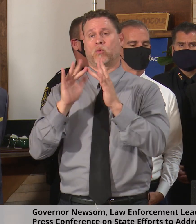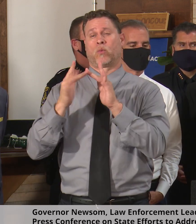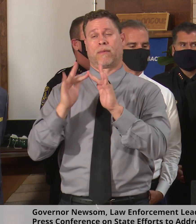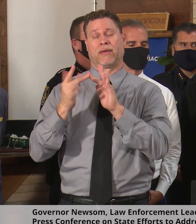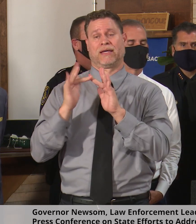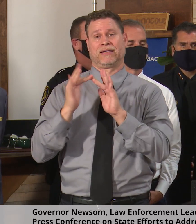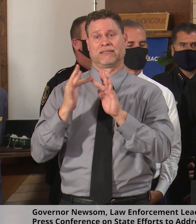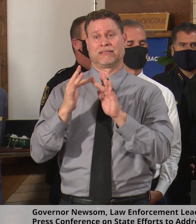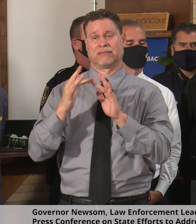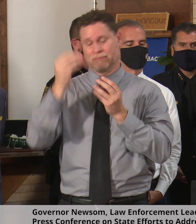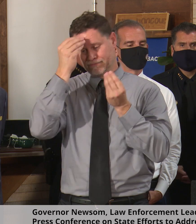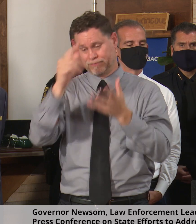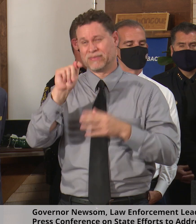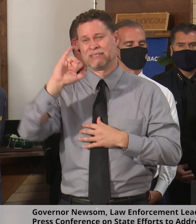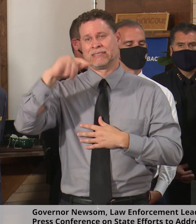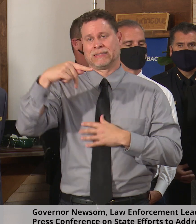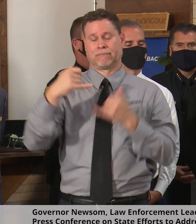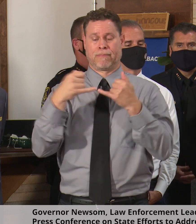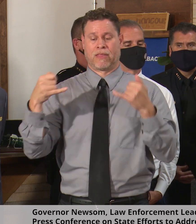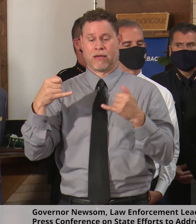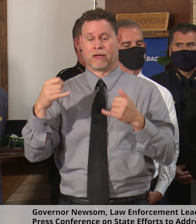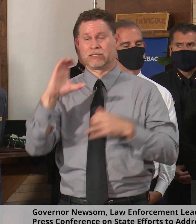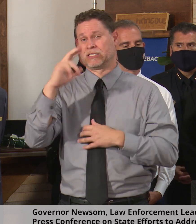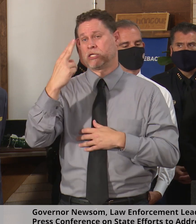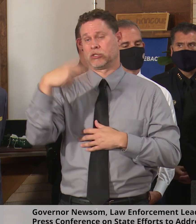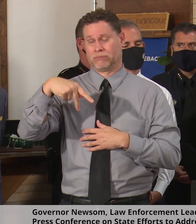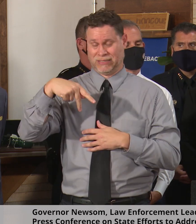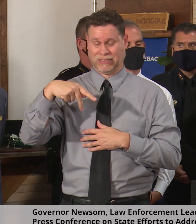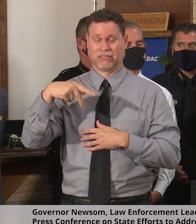tip line on our CHP website so that the community members,